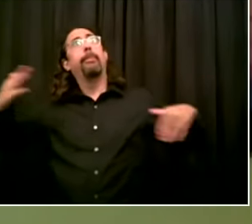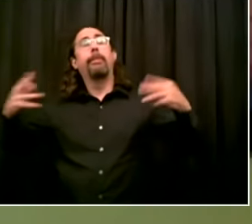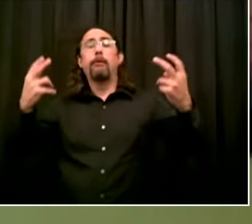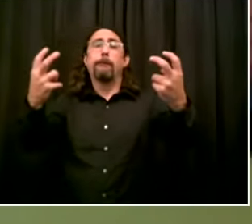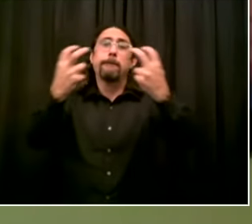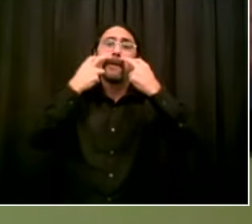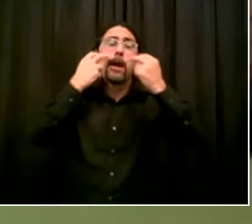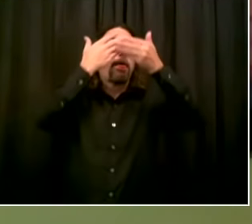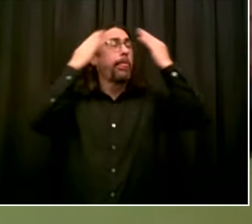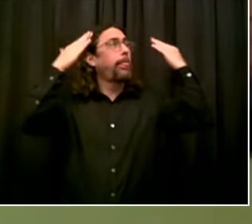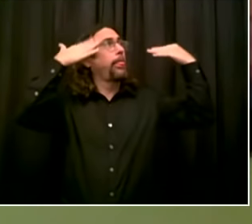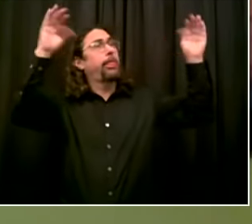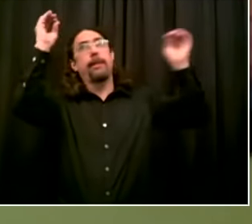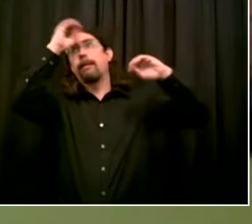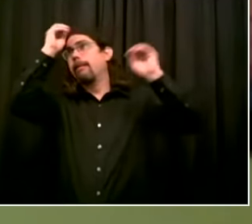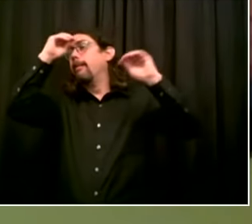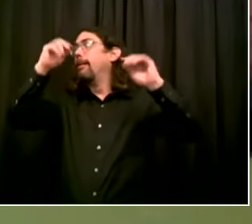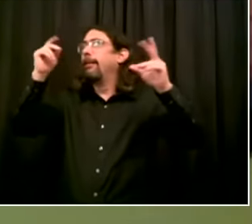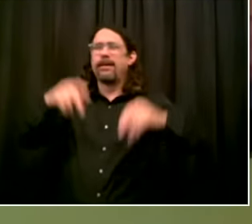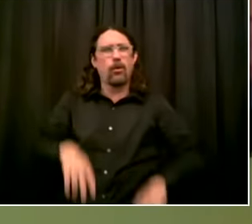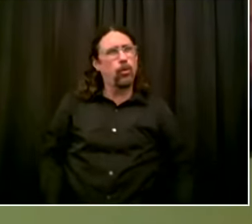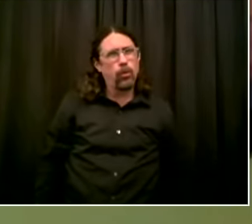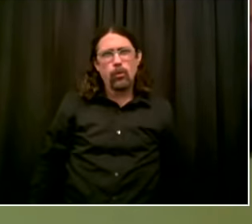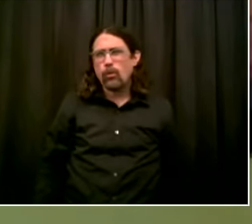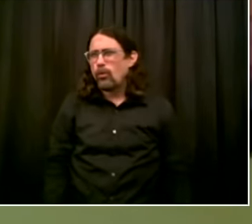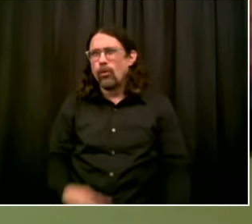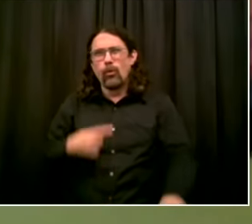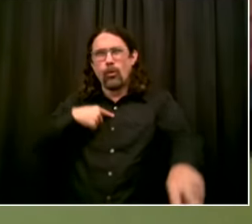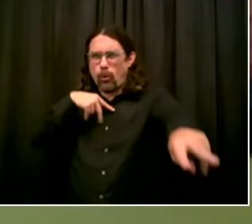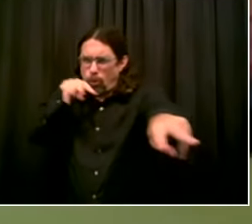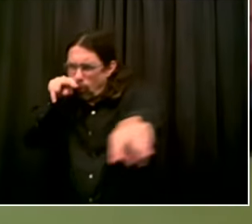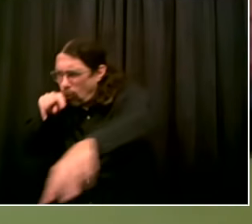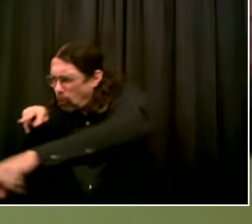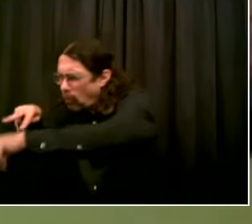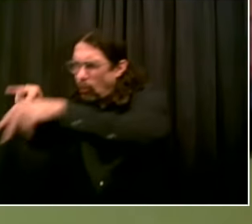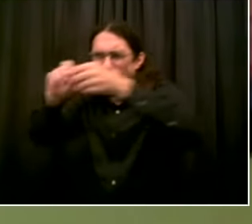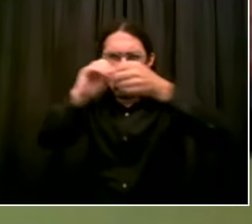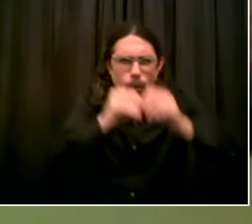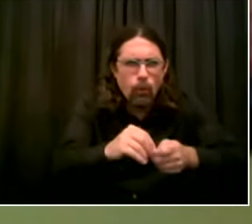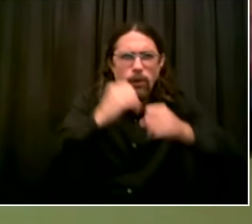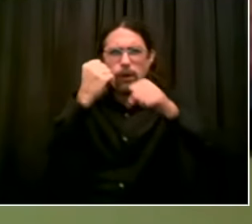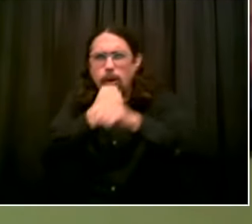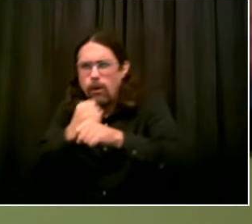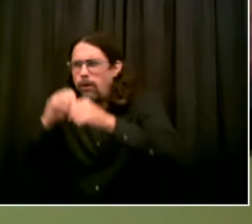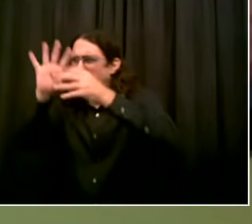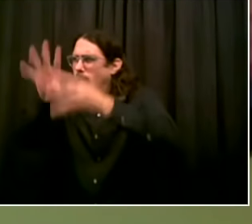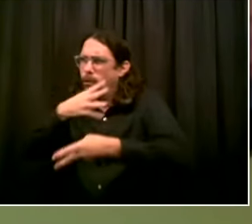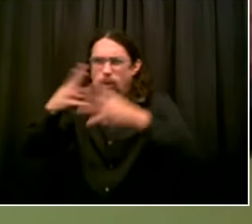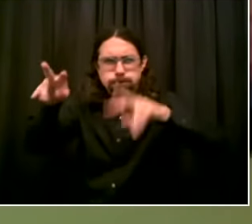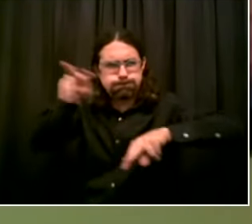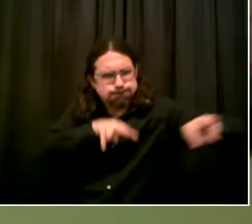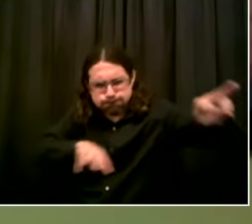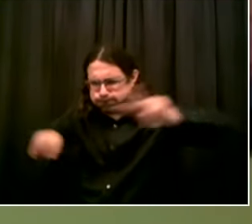QUESTION OF WHEN TO REOPEN AND THE QUESTION ABO HUTOW TOWE